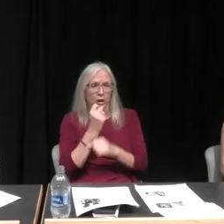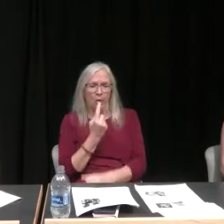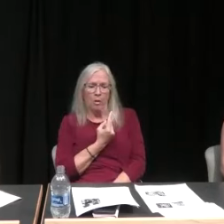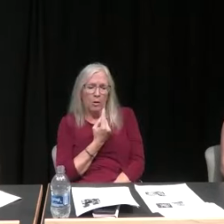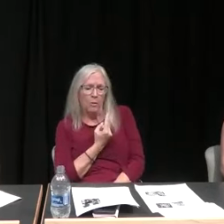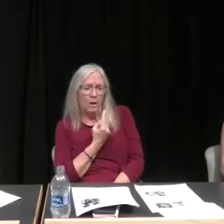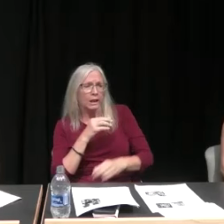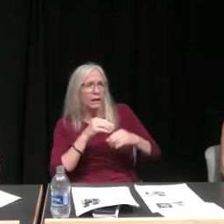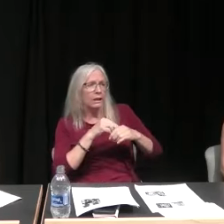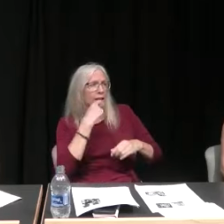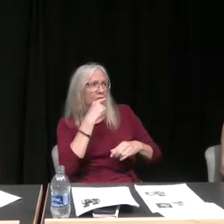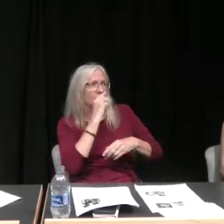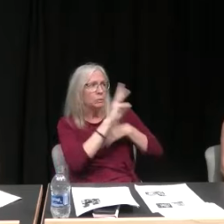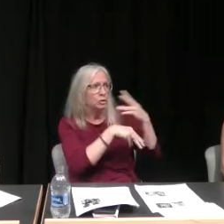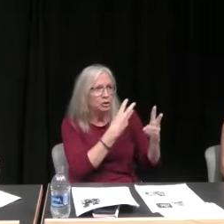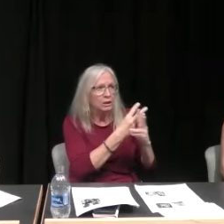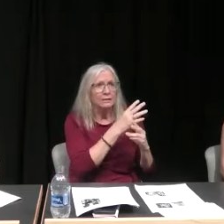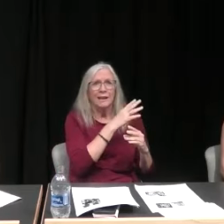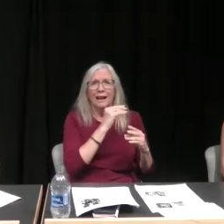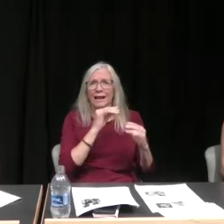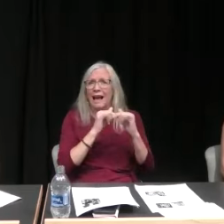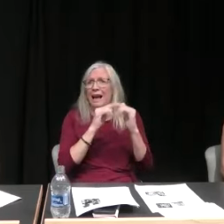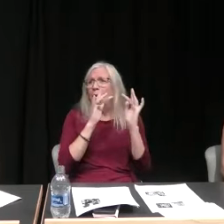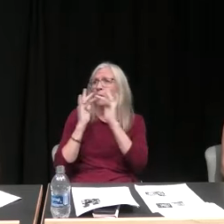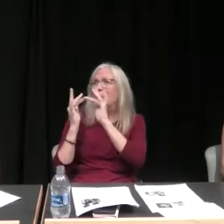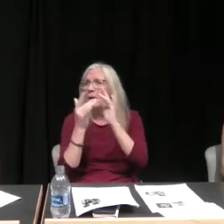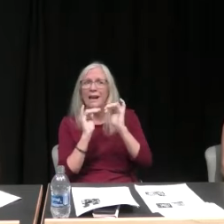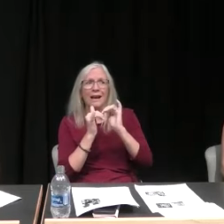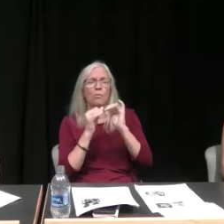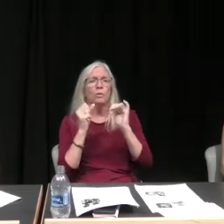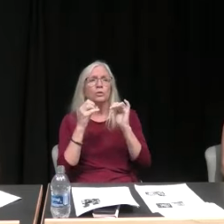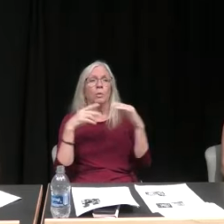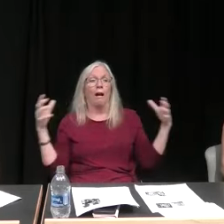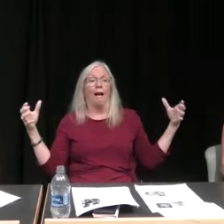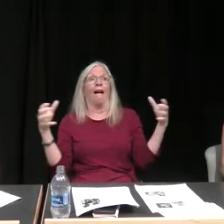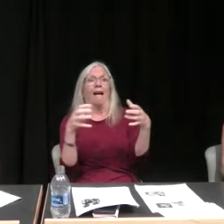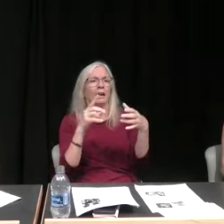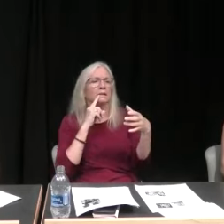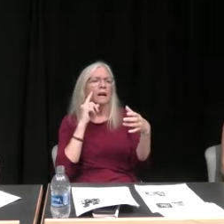often be part of the local community and we value that because if you imagine being a deaf person